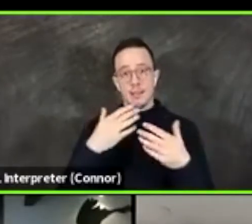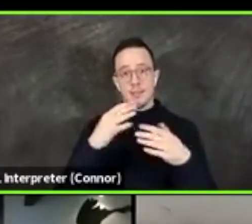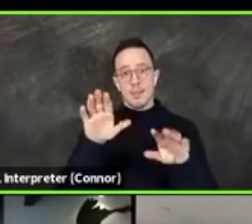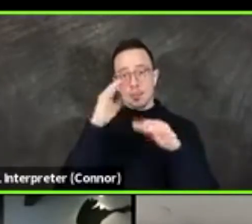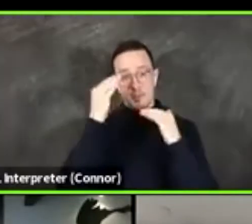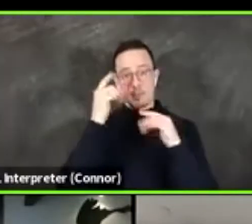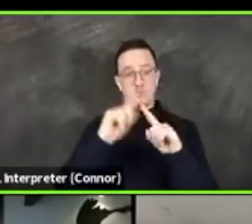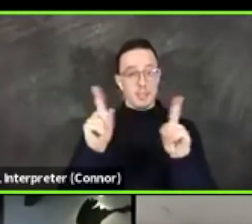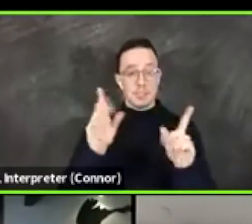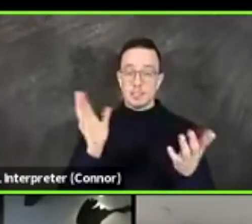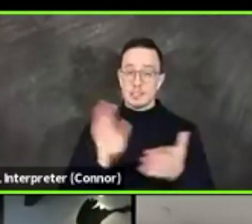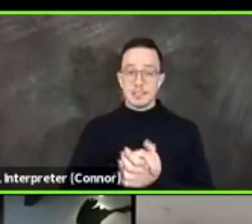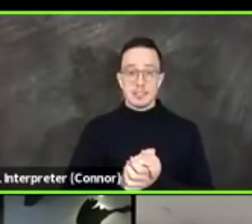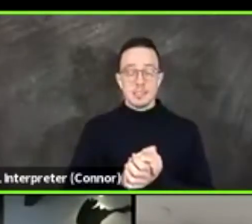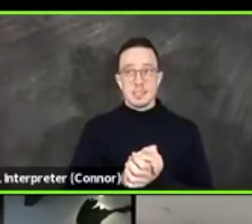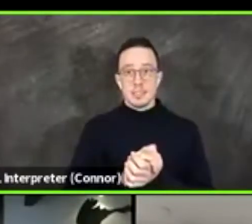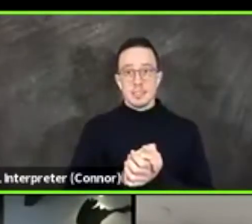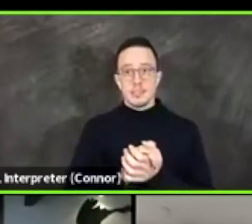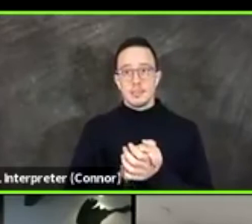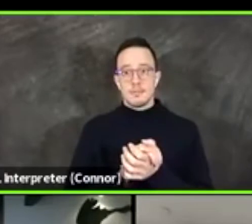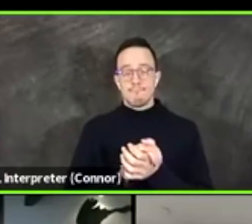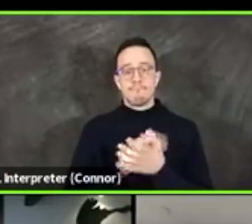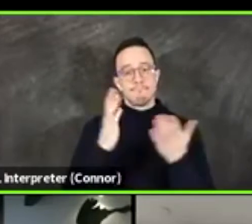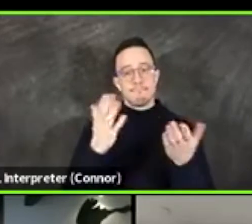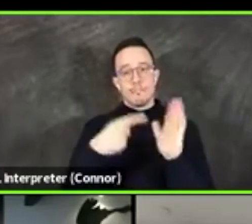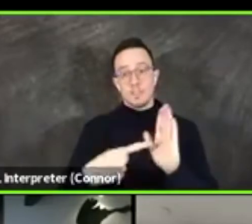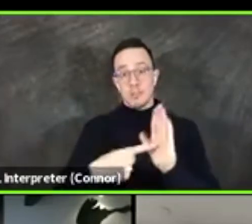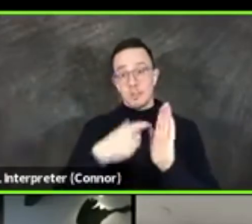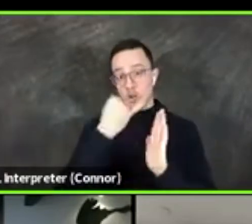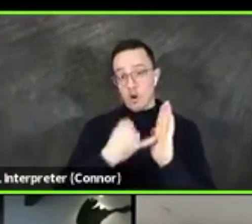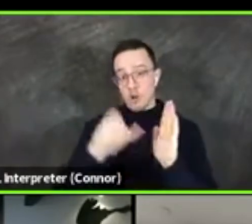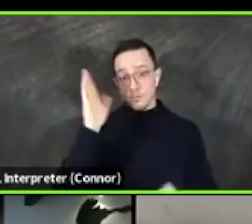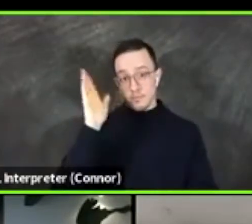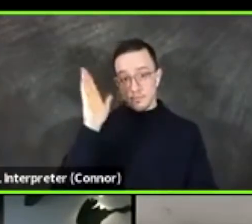IN ART PRESENTATIONS, THAT I MIGHT RESIST MY OWN -- THE REPRODUCTION OF MY OWN IMAGE,